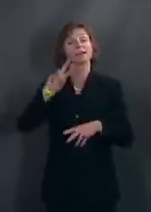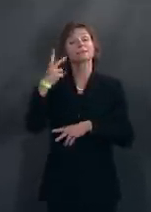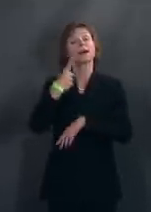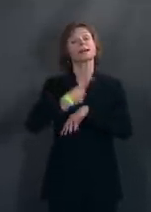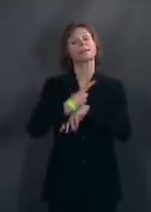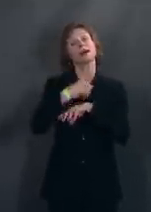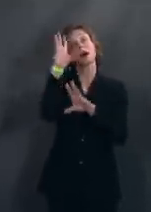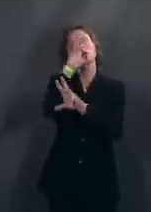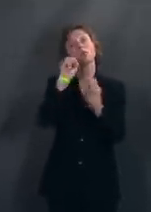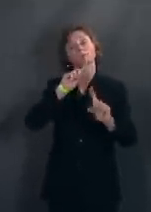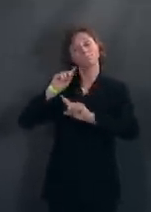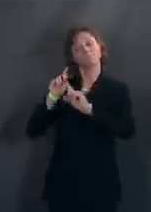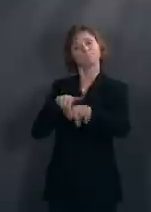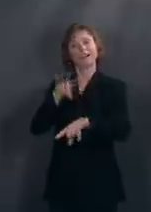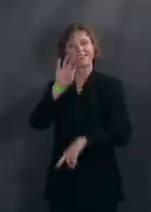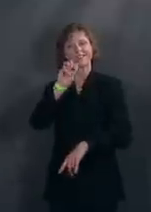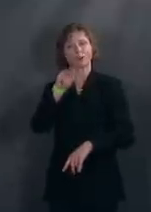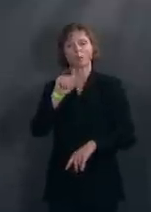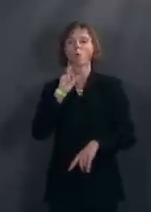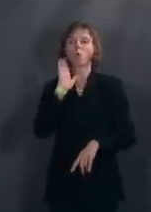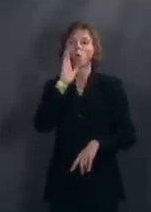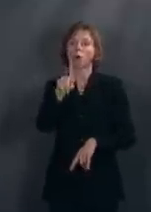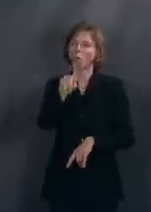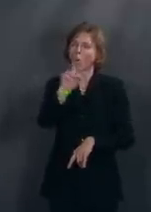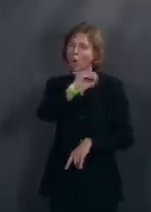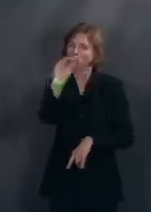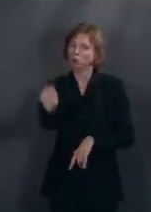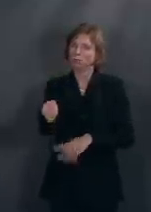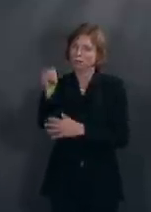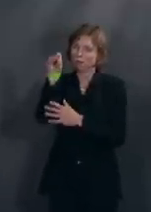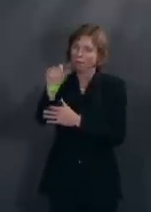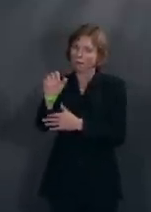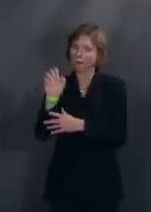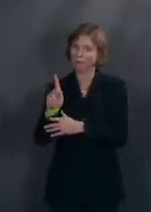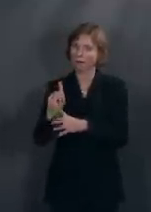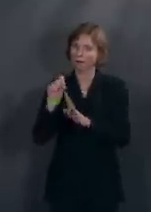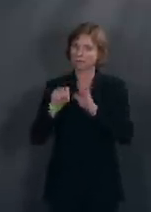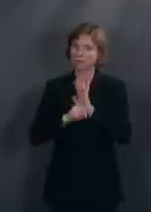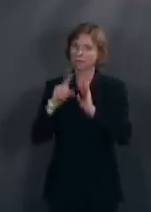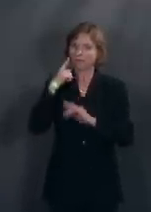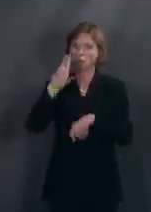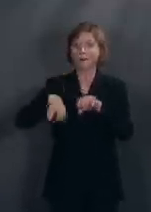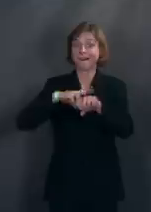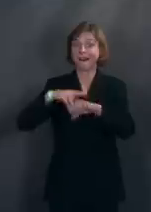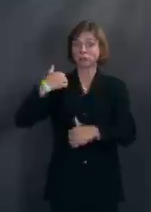to fully reimburse states for the cost of National Guard personnel and other emergency costs.